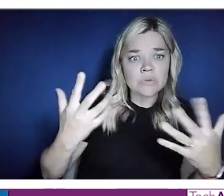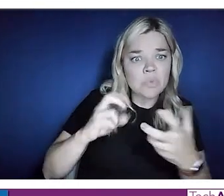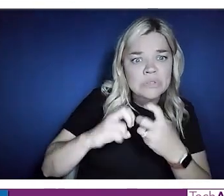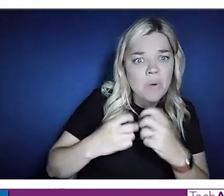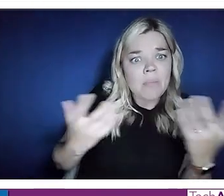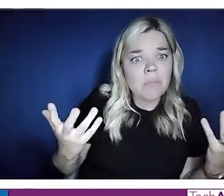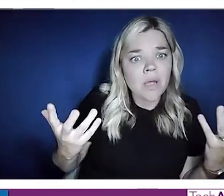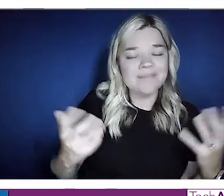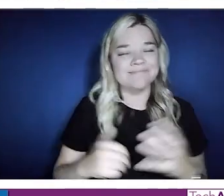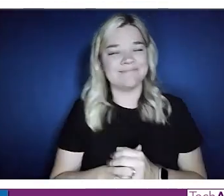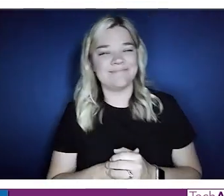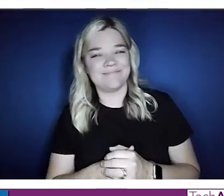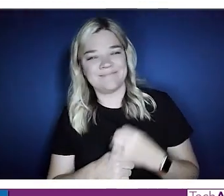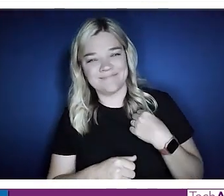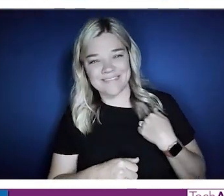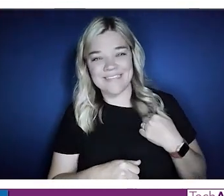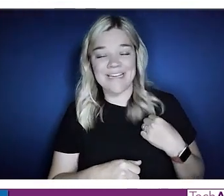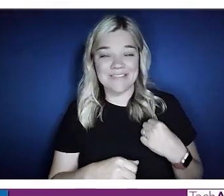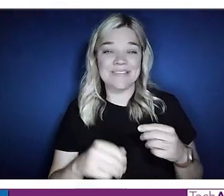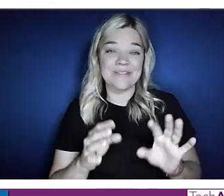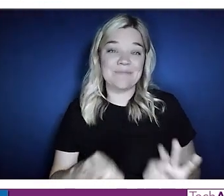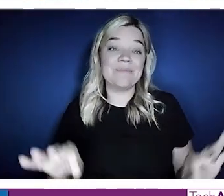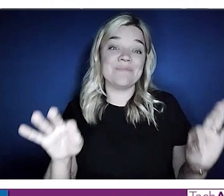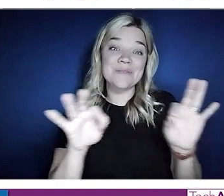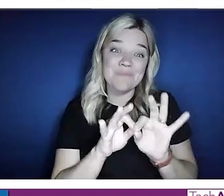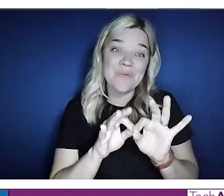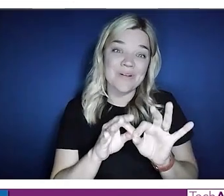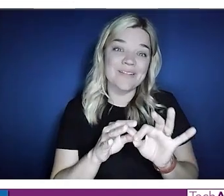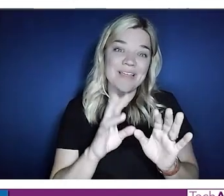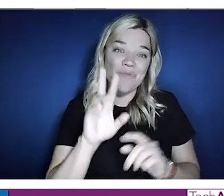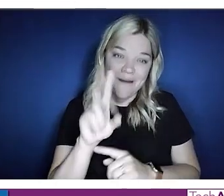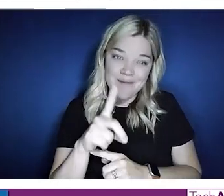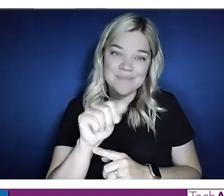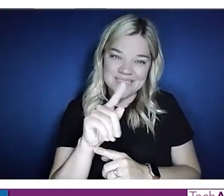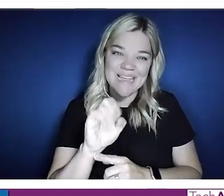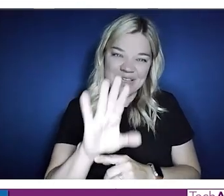it extends not only to the computer screen, but also the actual paper copies, like having good